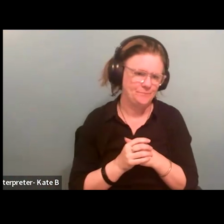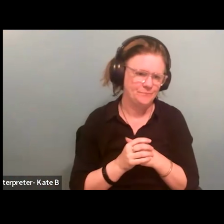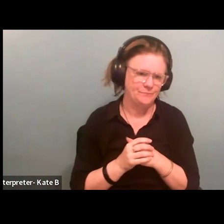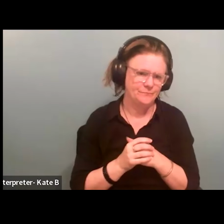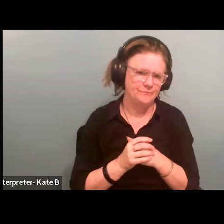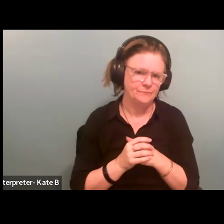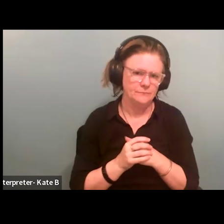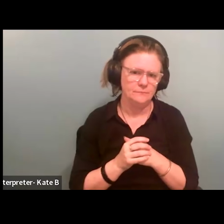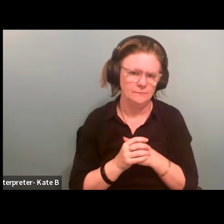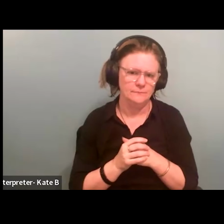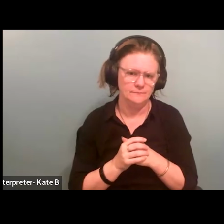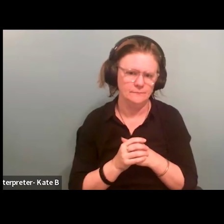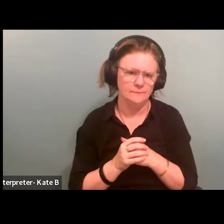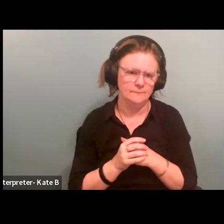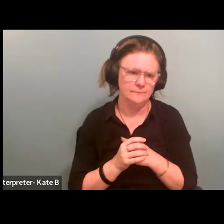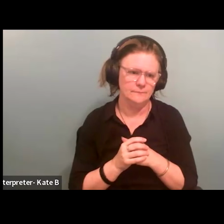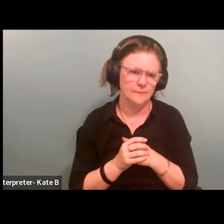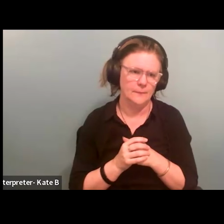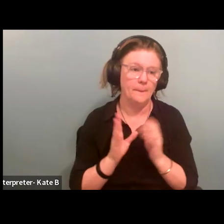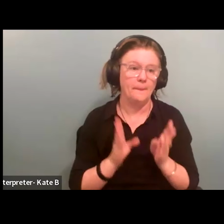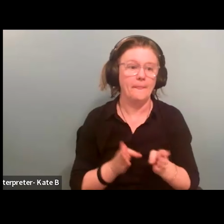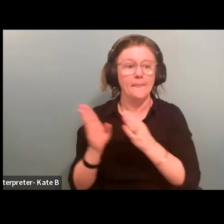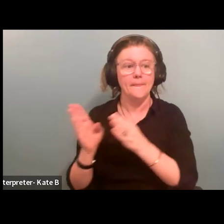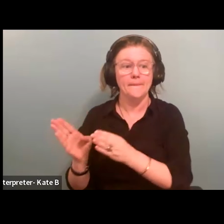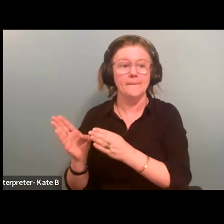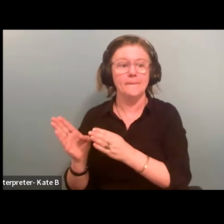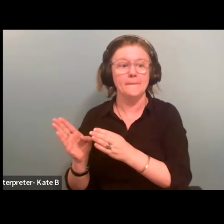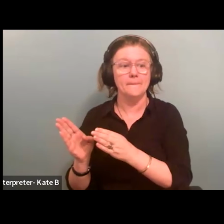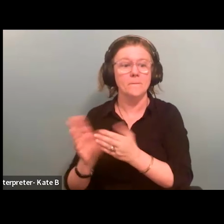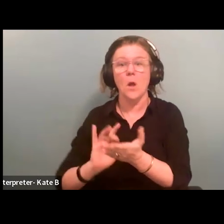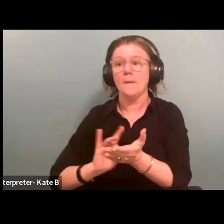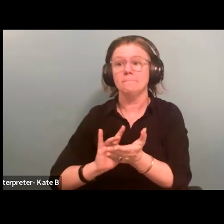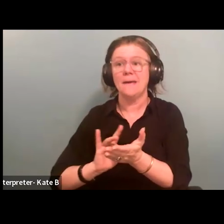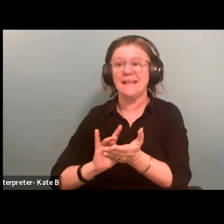on the needs out there. Other things are medication diversion.